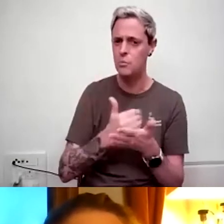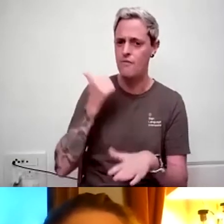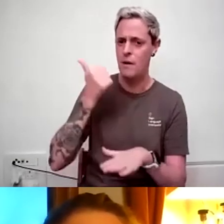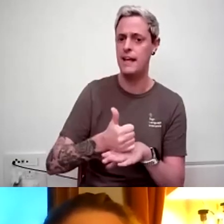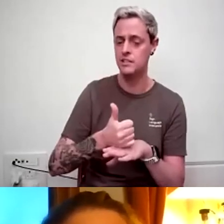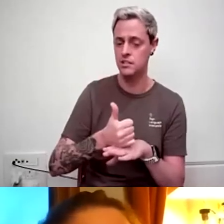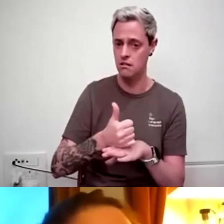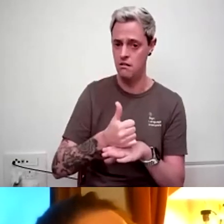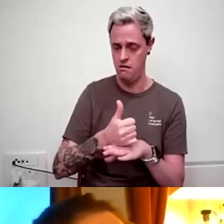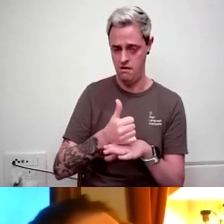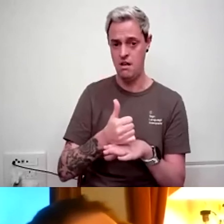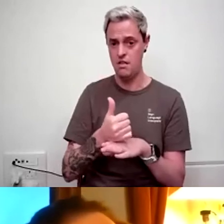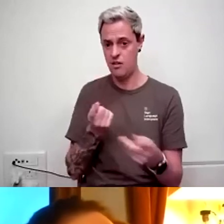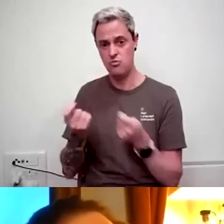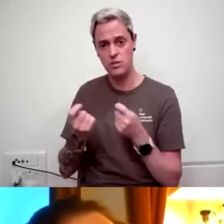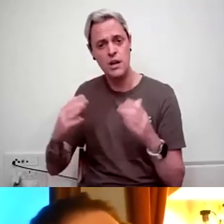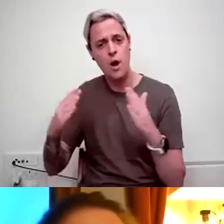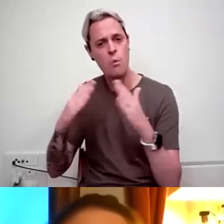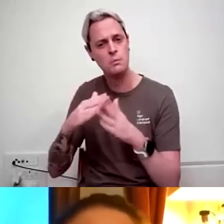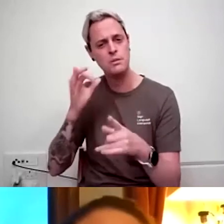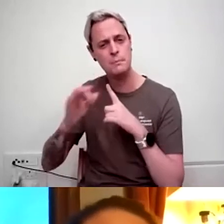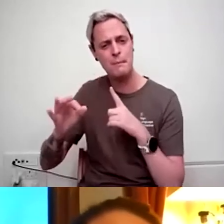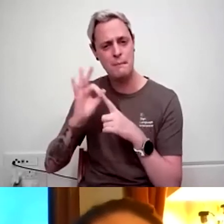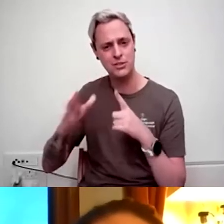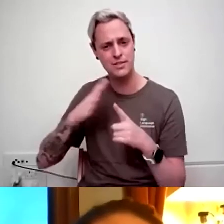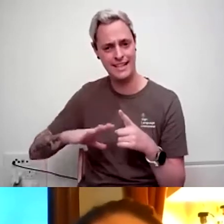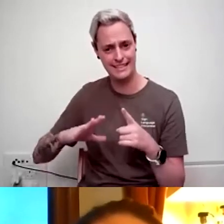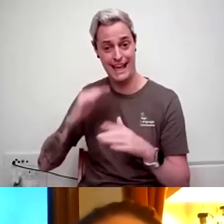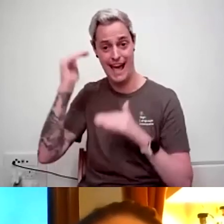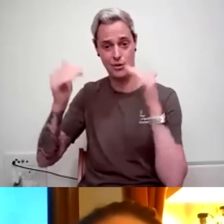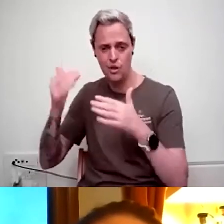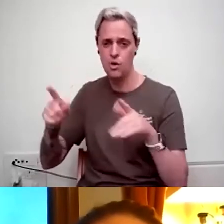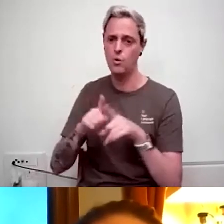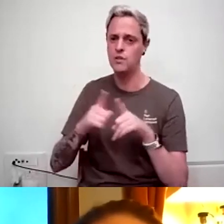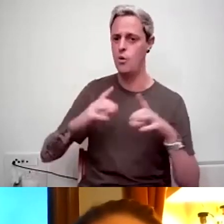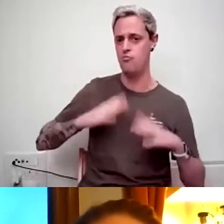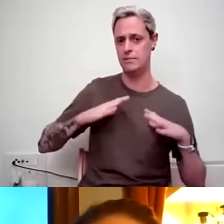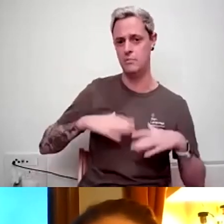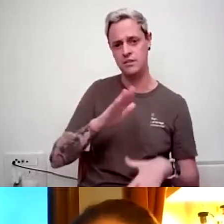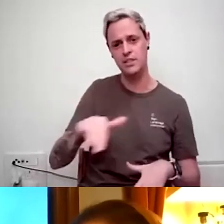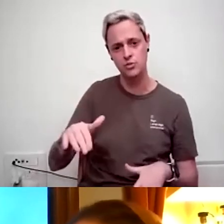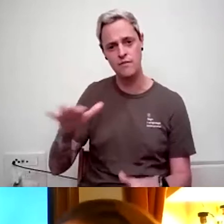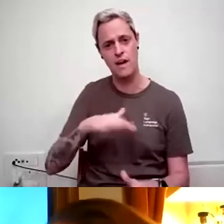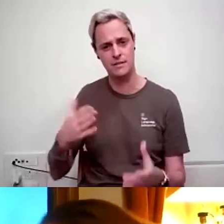that runs homes for special needs adults, as well as a respite service for children and families with special needs.